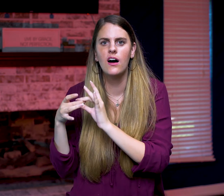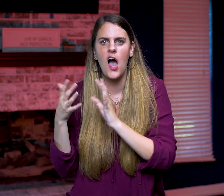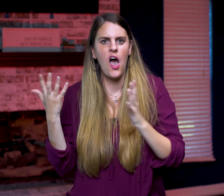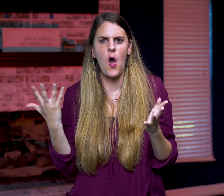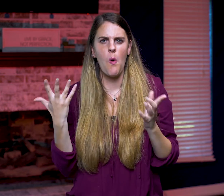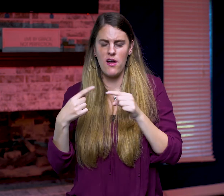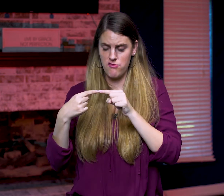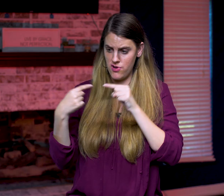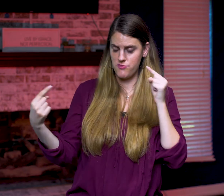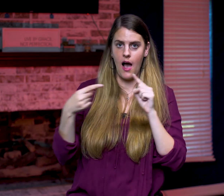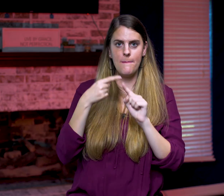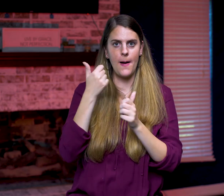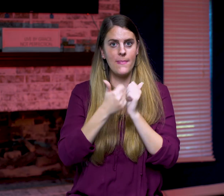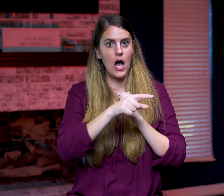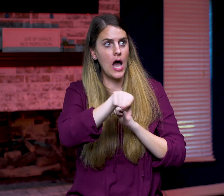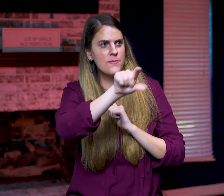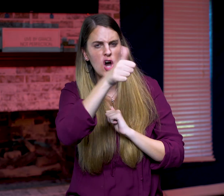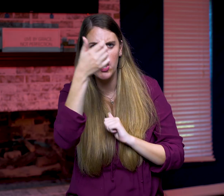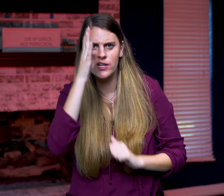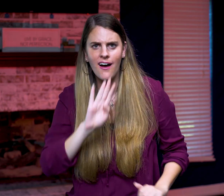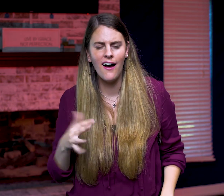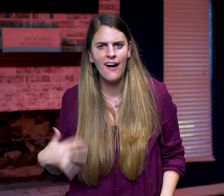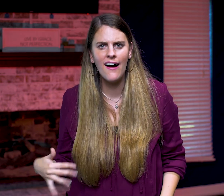What a contrast to every other god!